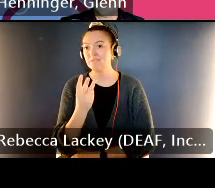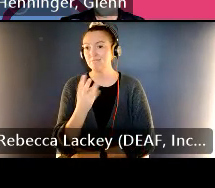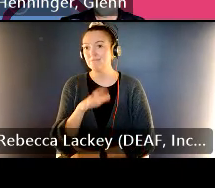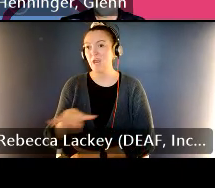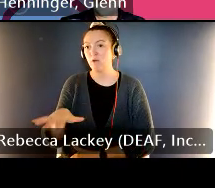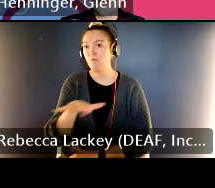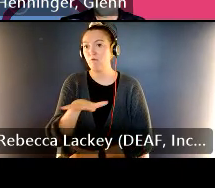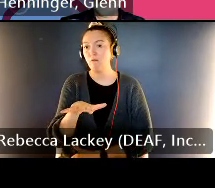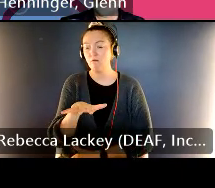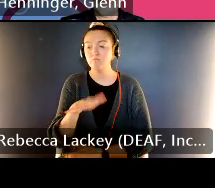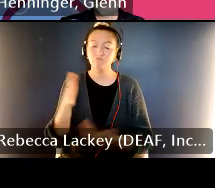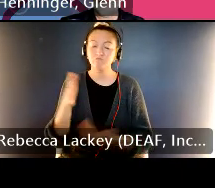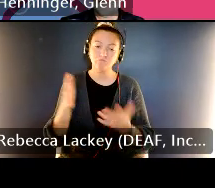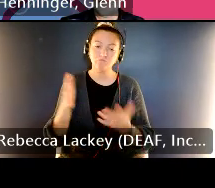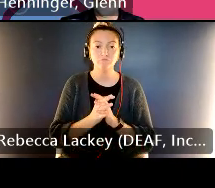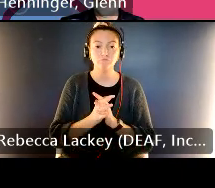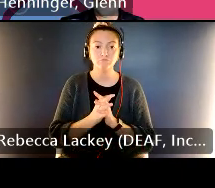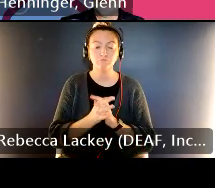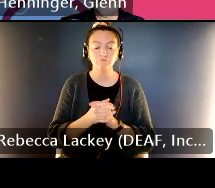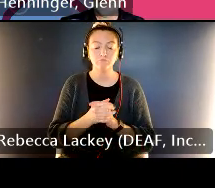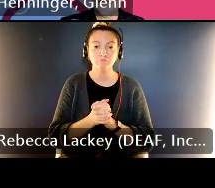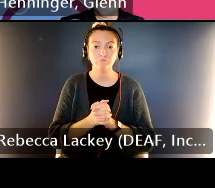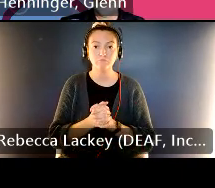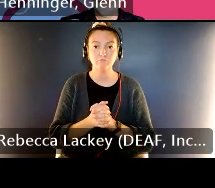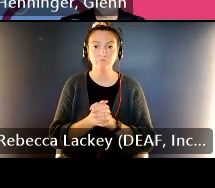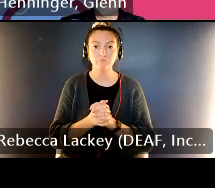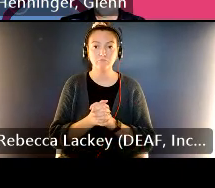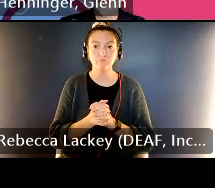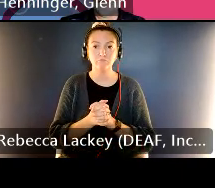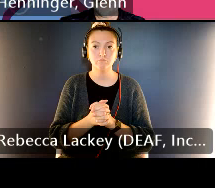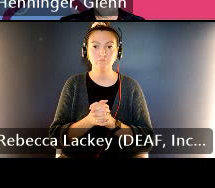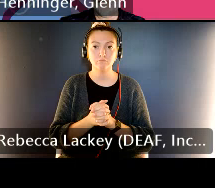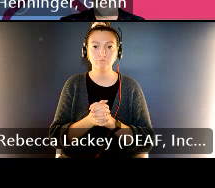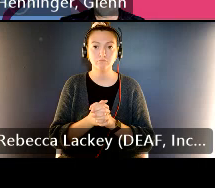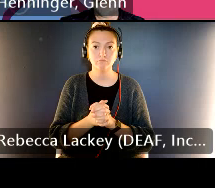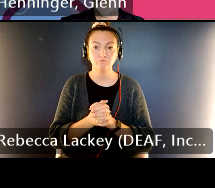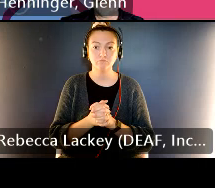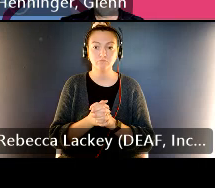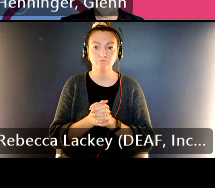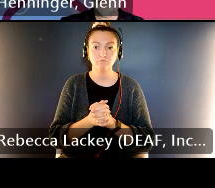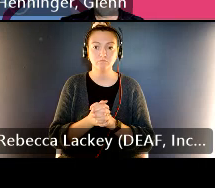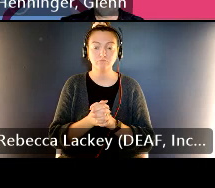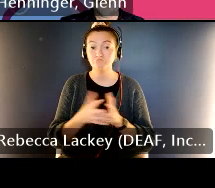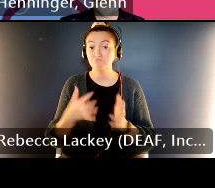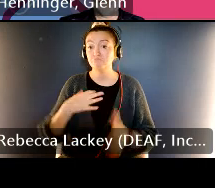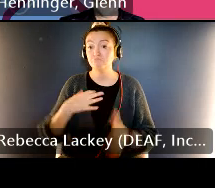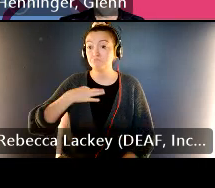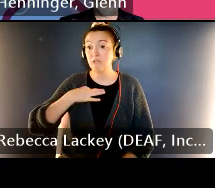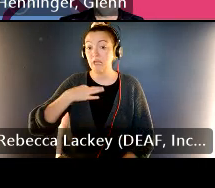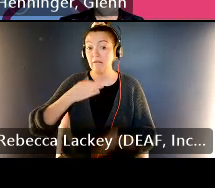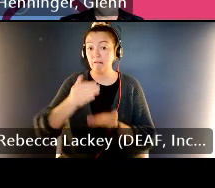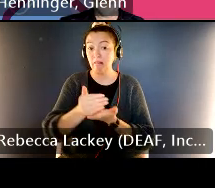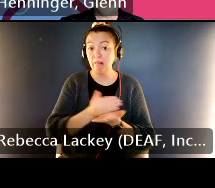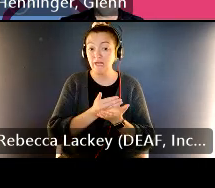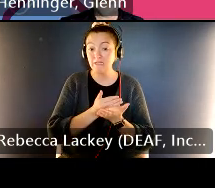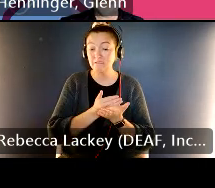So there is a candidate list of subdivisions that we've identified as